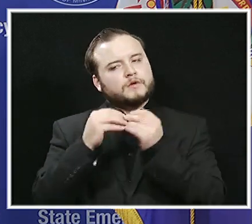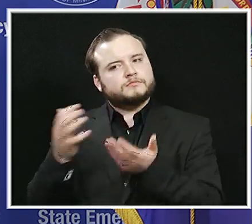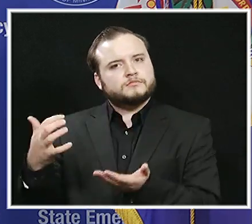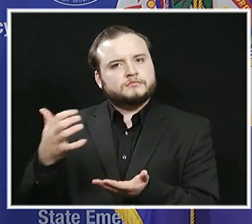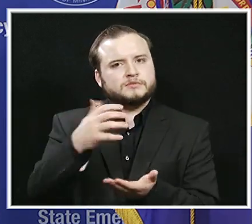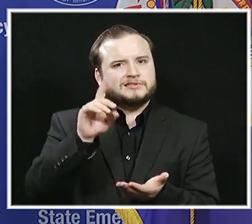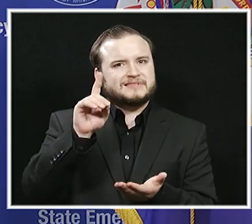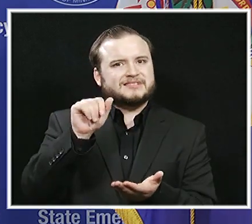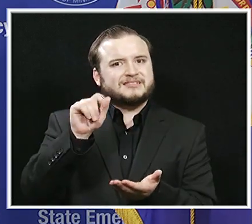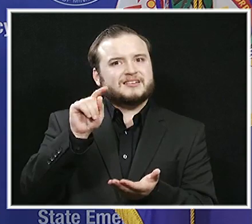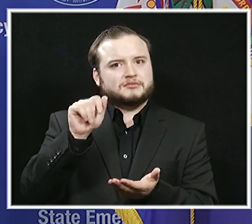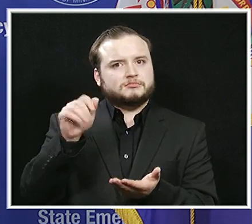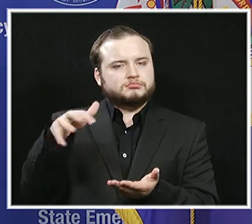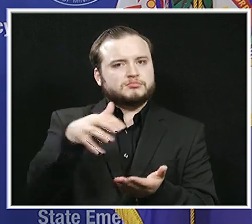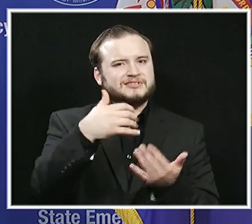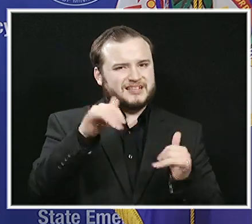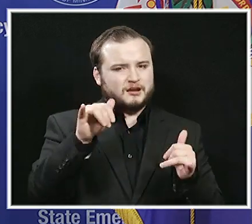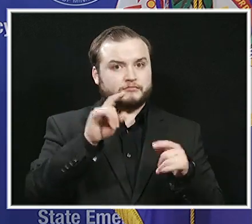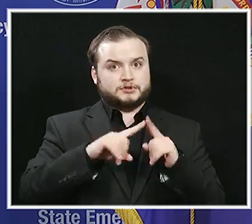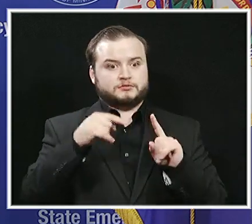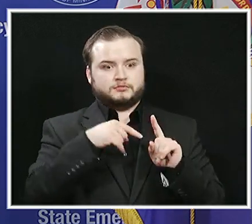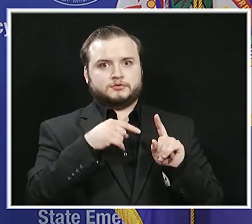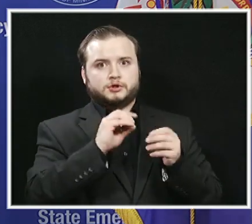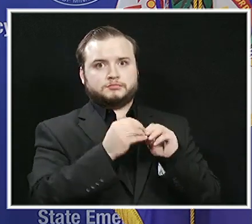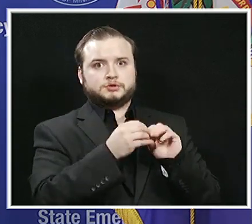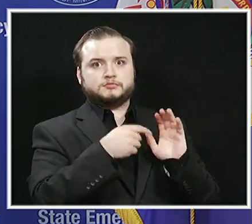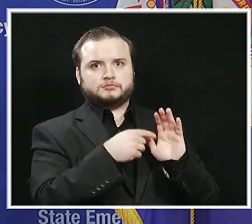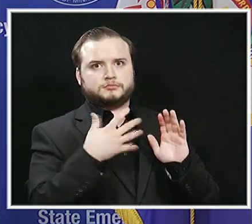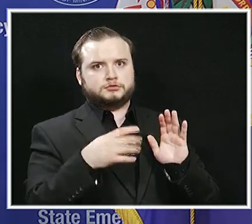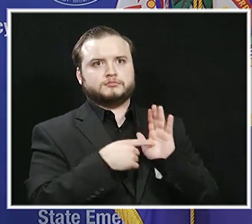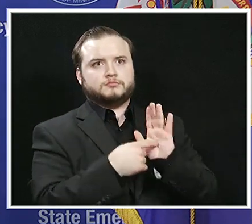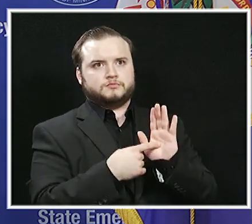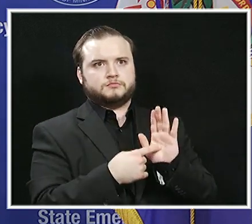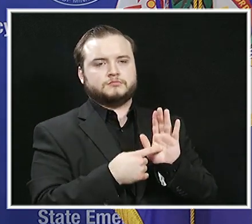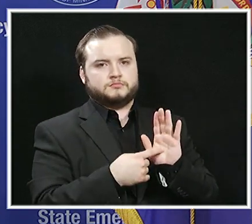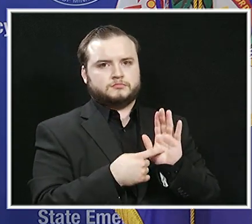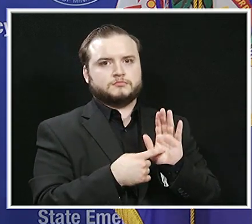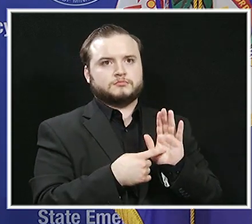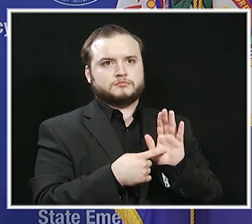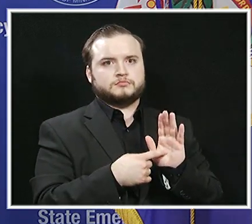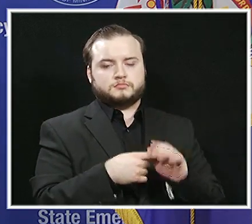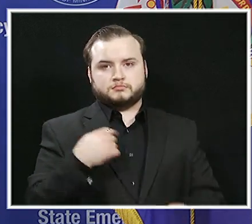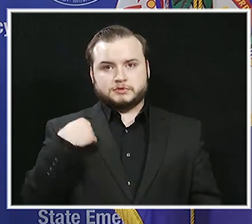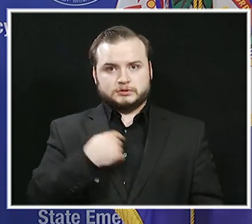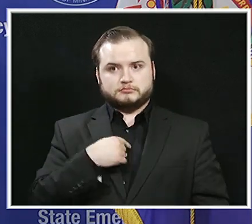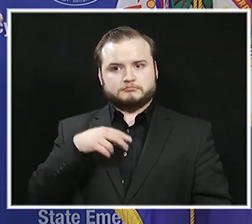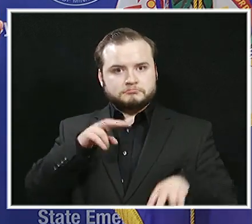I think that's true, we are. It is going to take a little more data points and a little longer time for us to get there but I think the numbers are starting to show